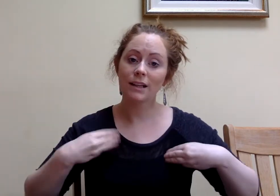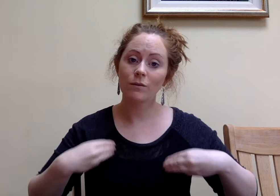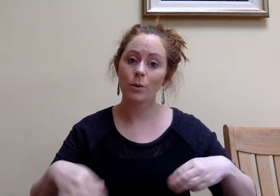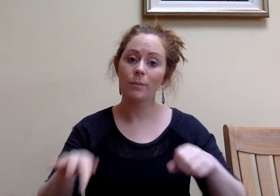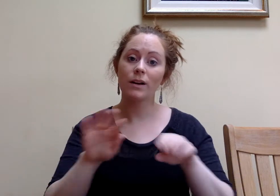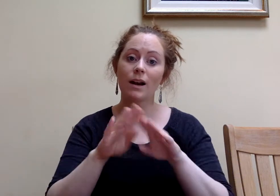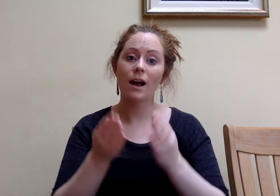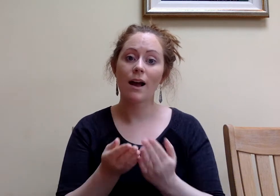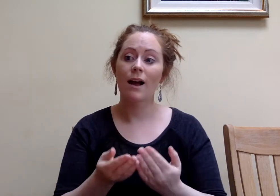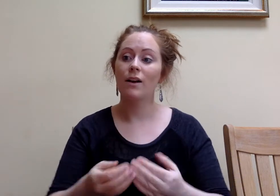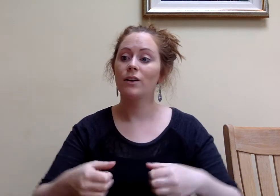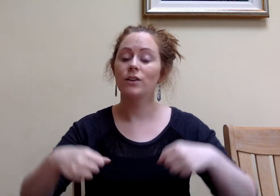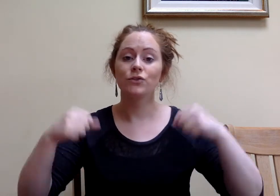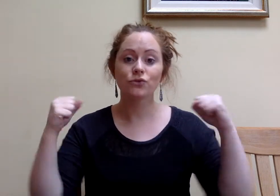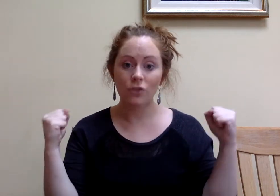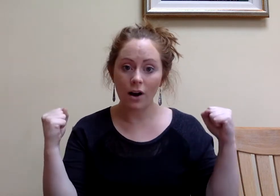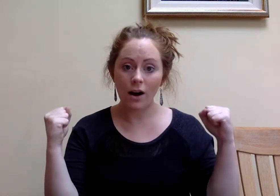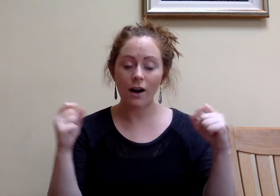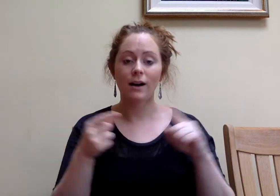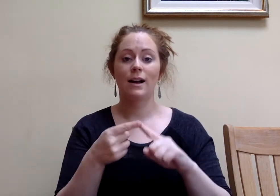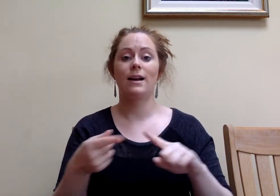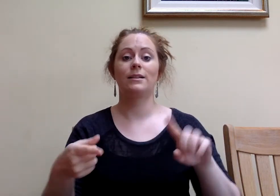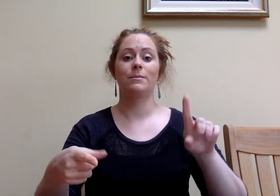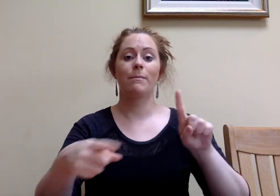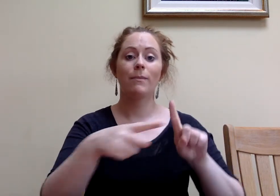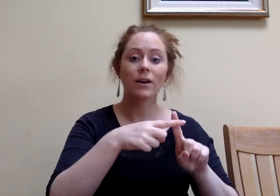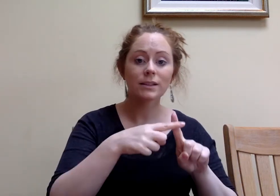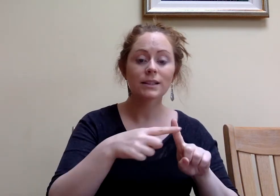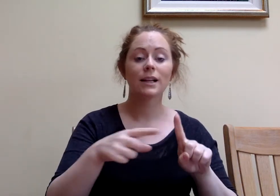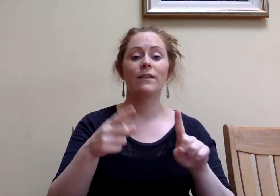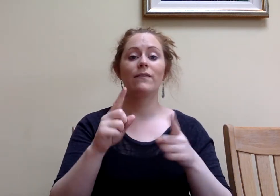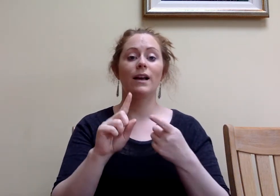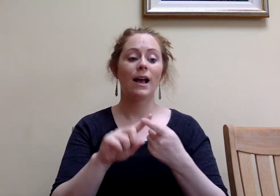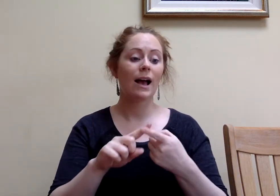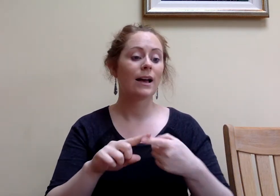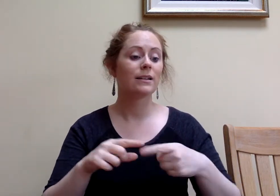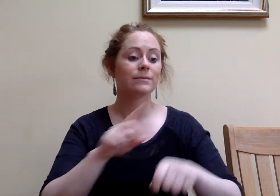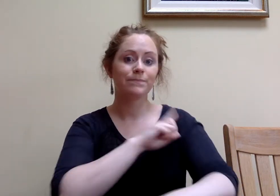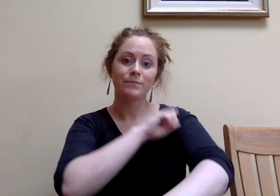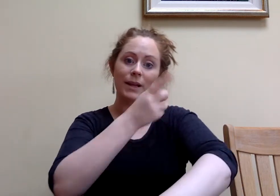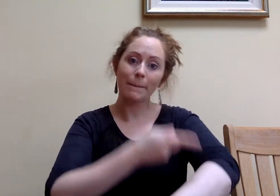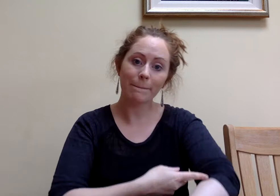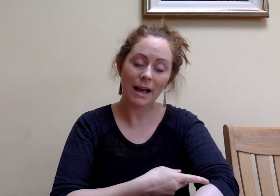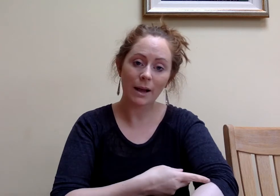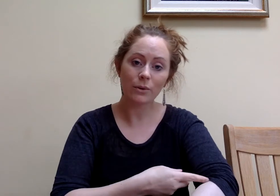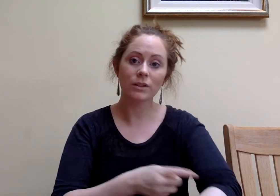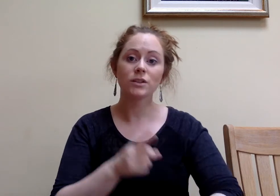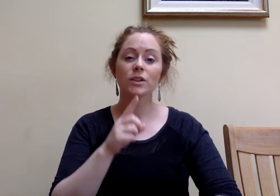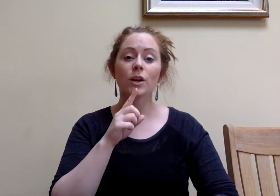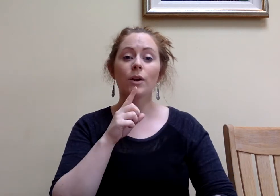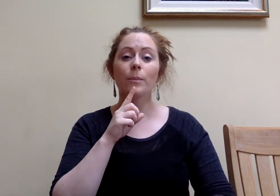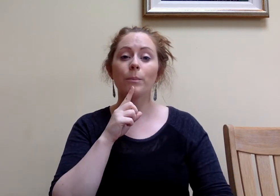We deaf women are strong, positive and empowered!